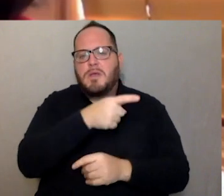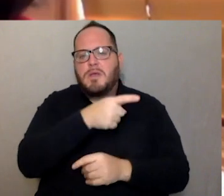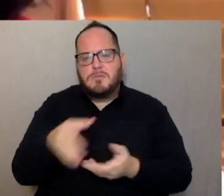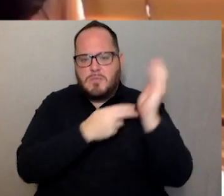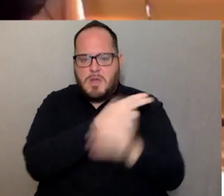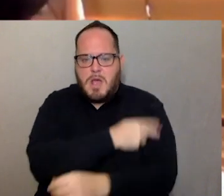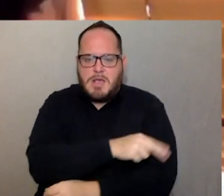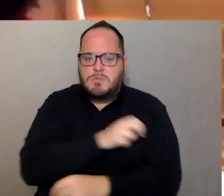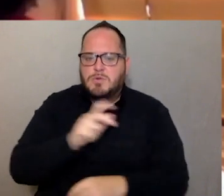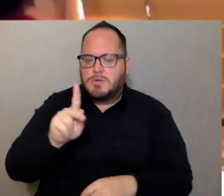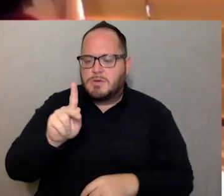LATER, AND THE GOVERNOR DECLARED A STATE OF EMERGENCY WITH STRICT